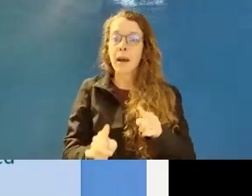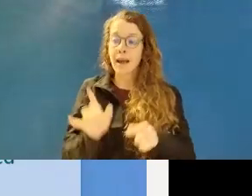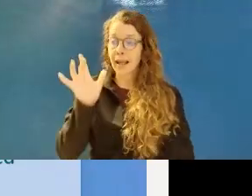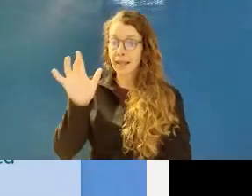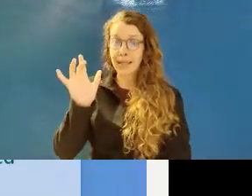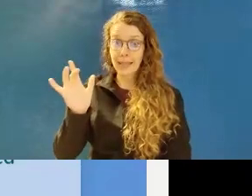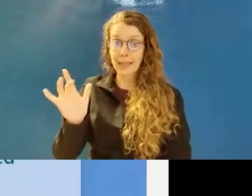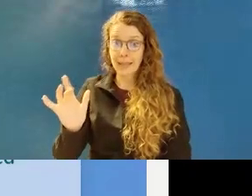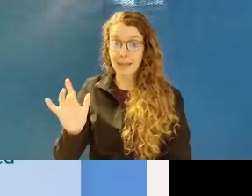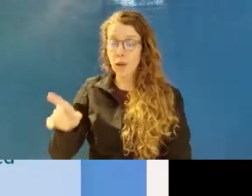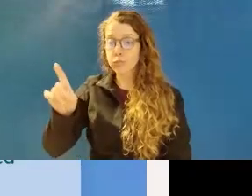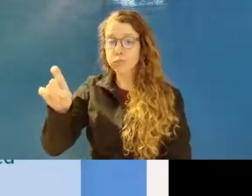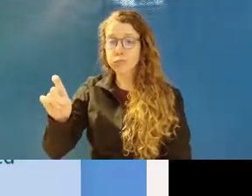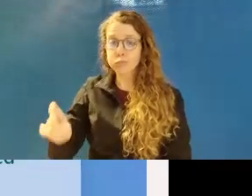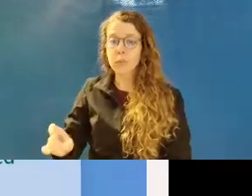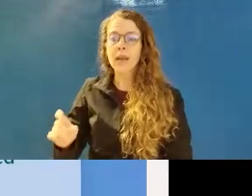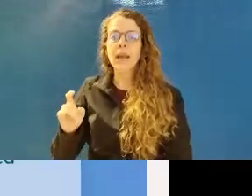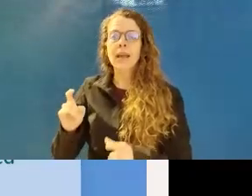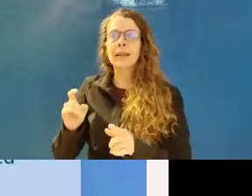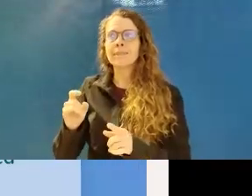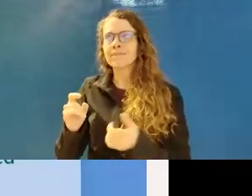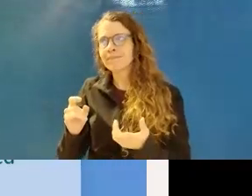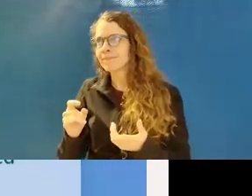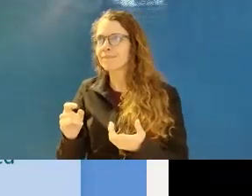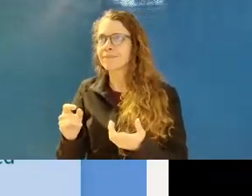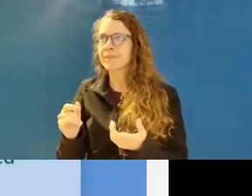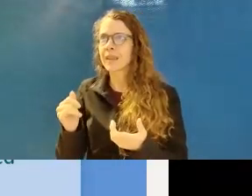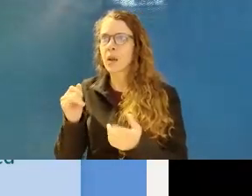even if you have a very, you know, elaborate and detailed rubric,